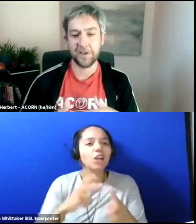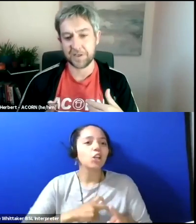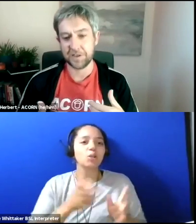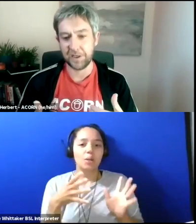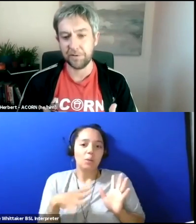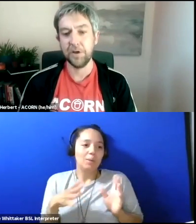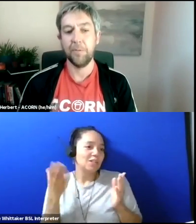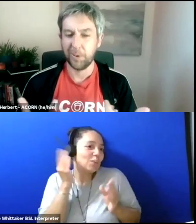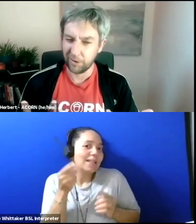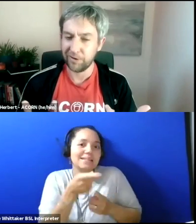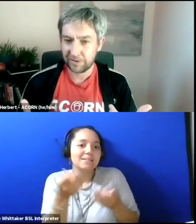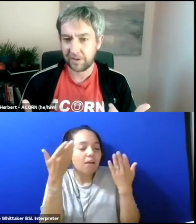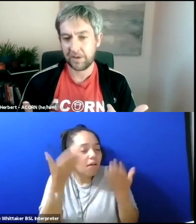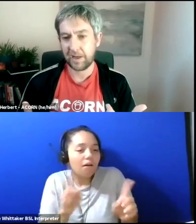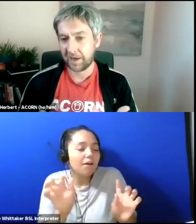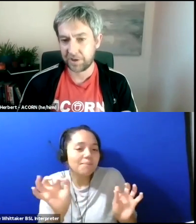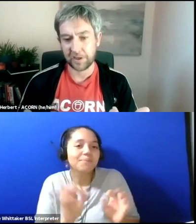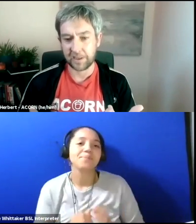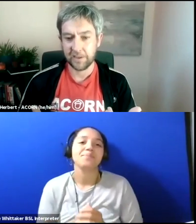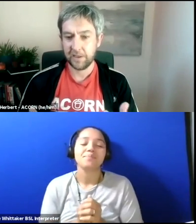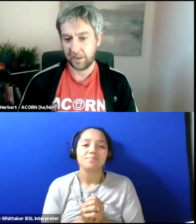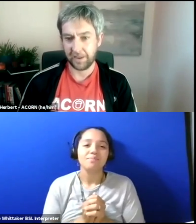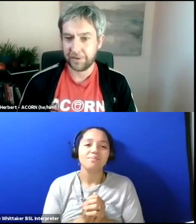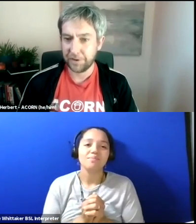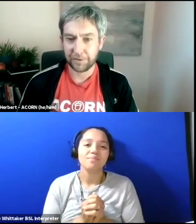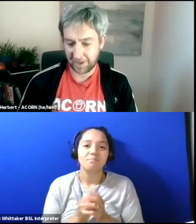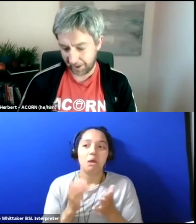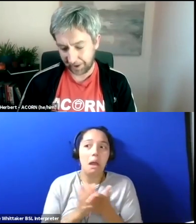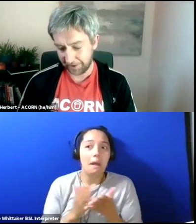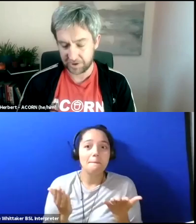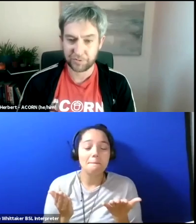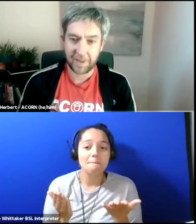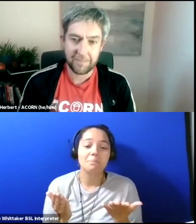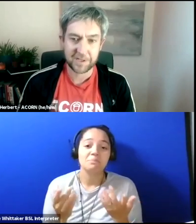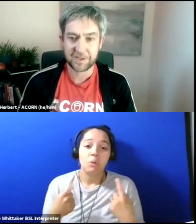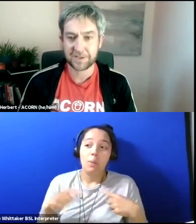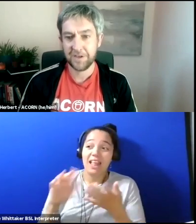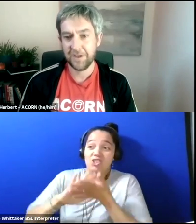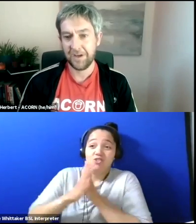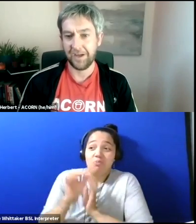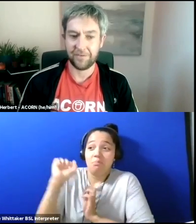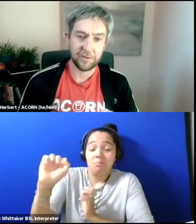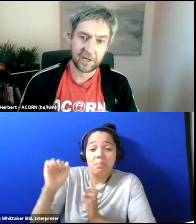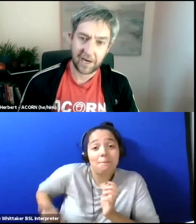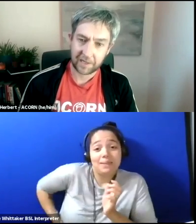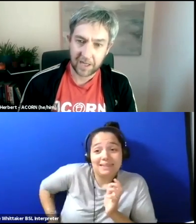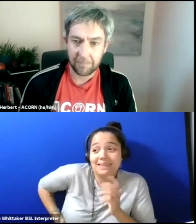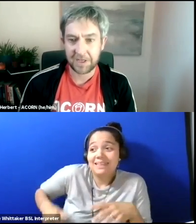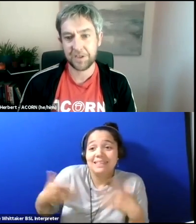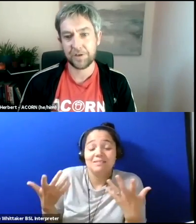actually don't need to listen to you. But actually if you can disrupt their business, if you can get a media story